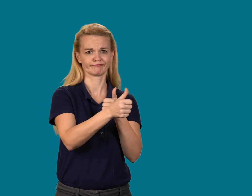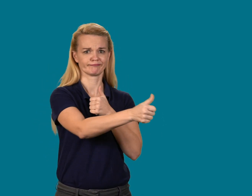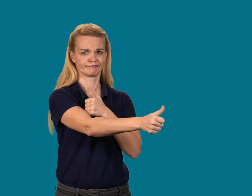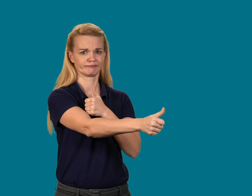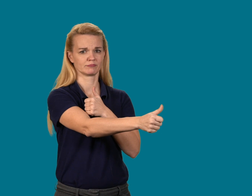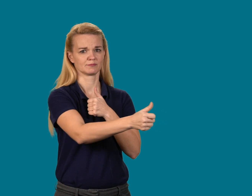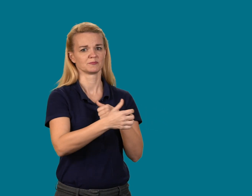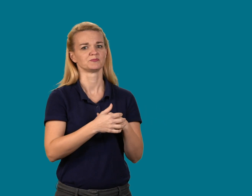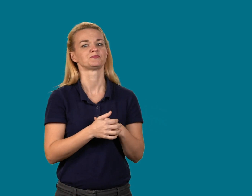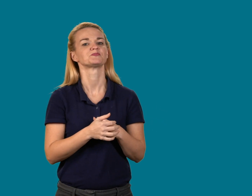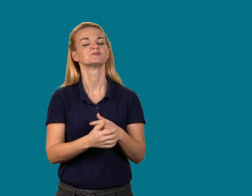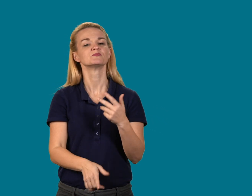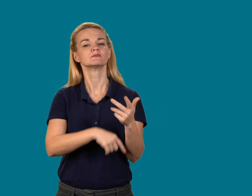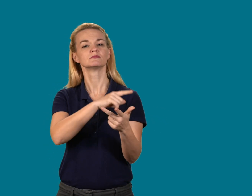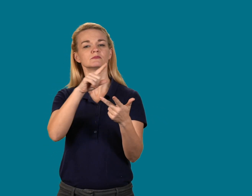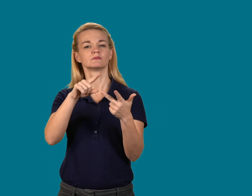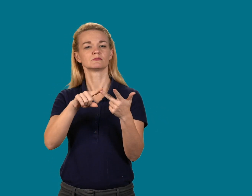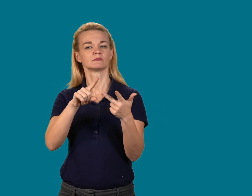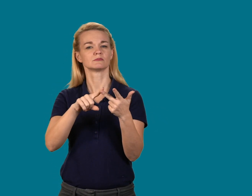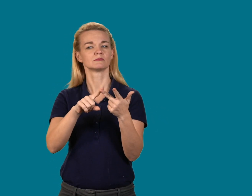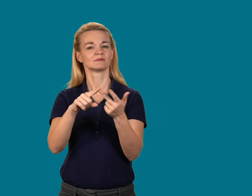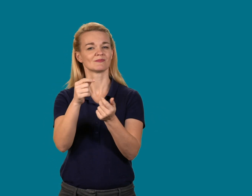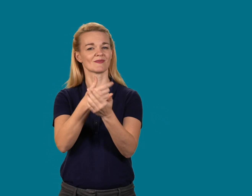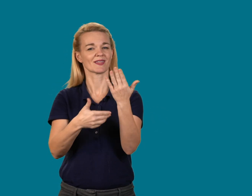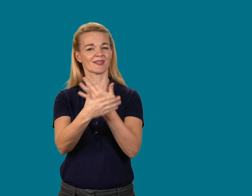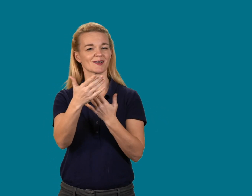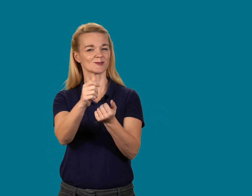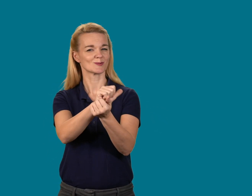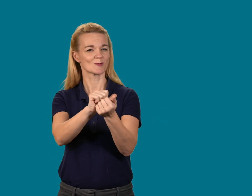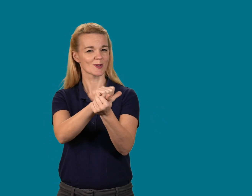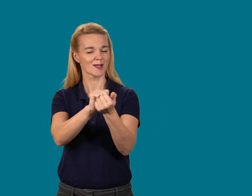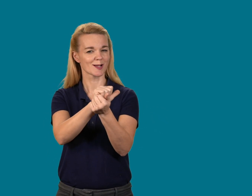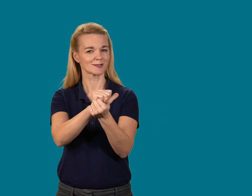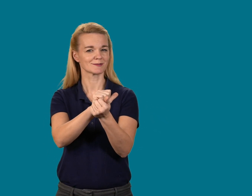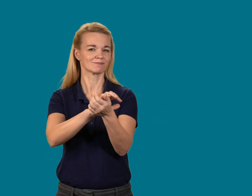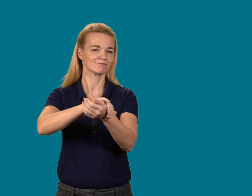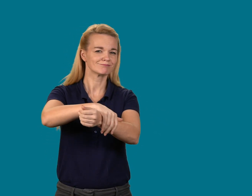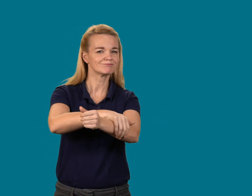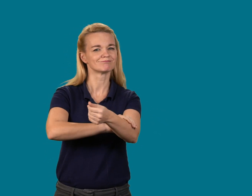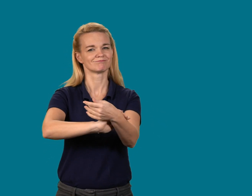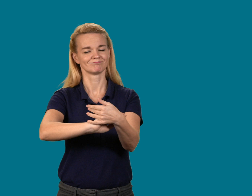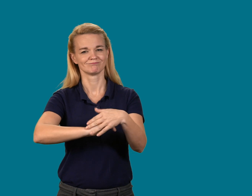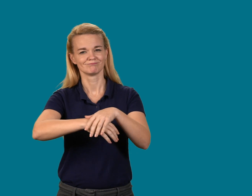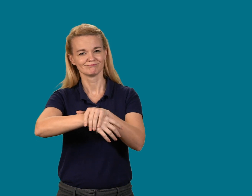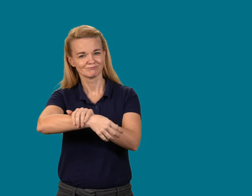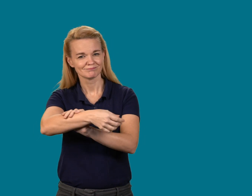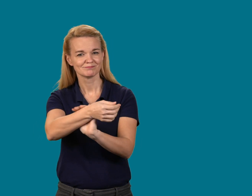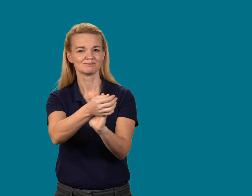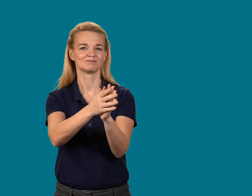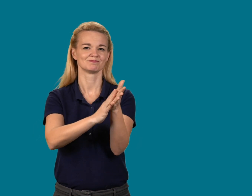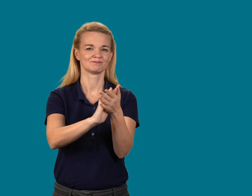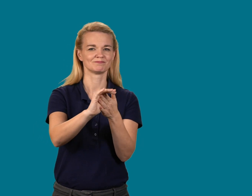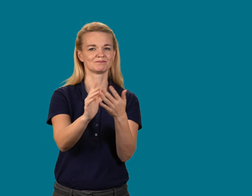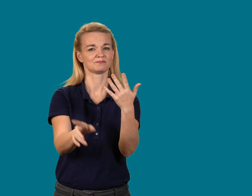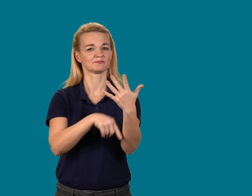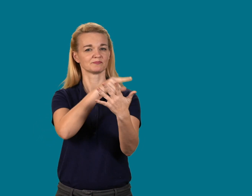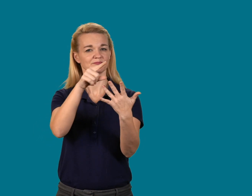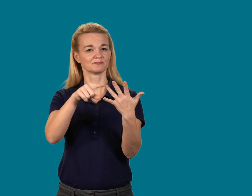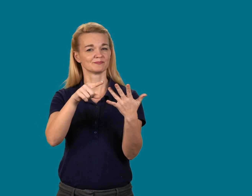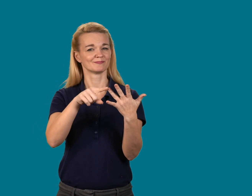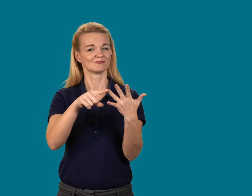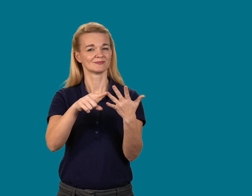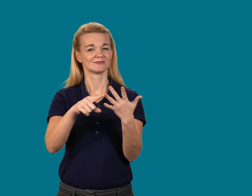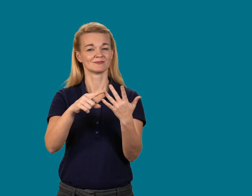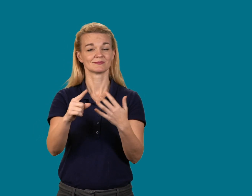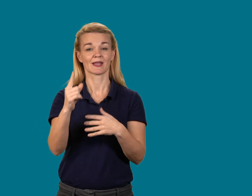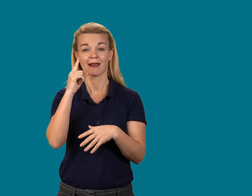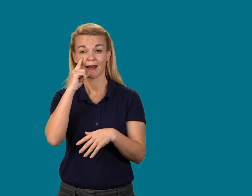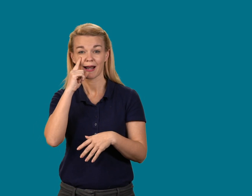from the person who is sick; wash your hands often;